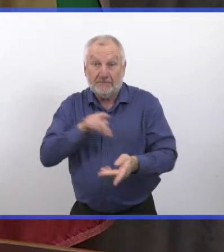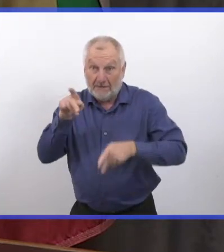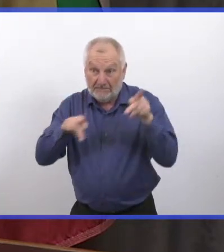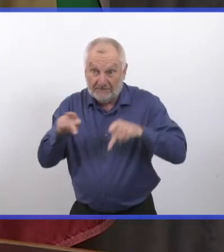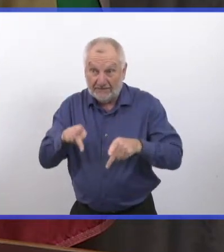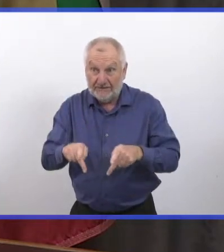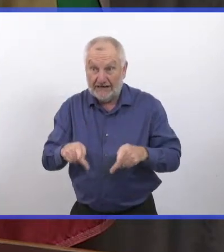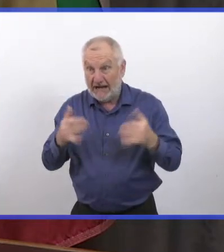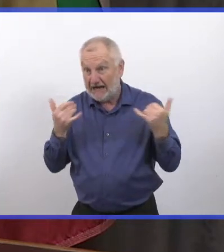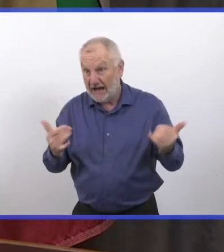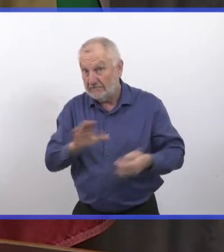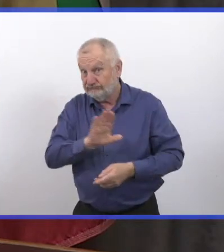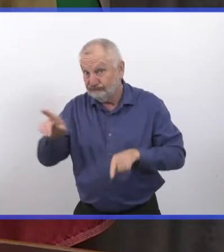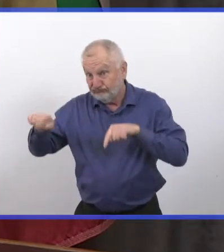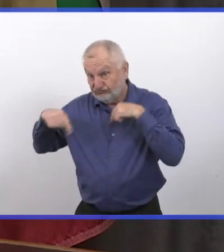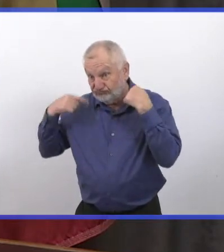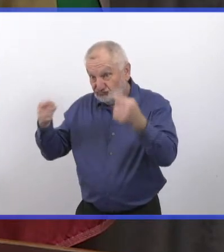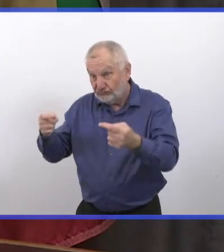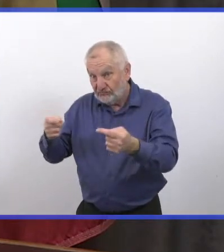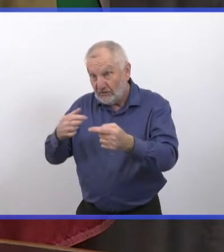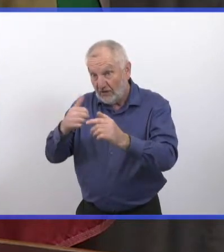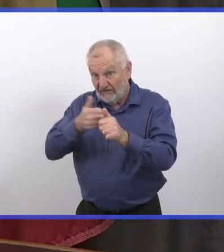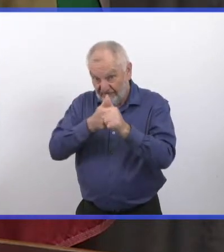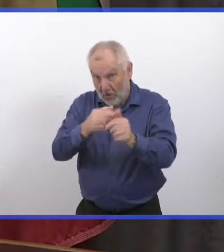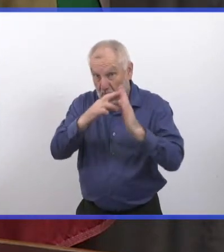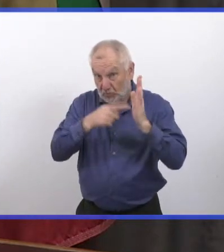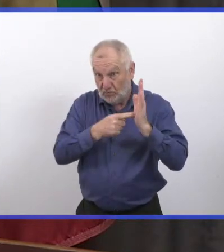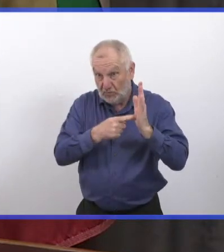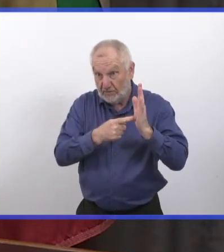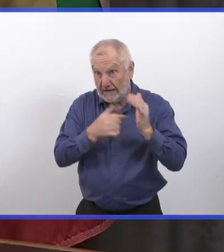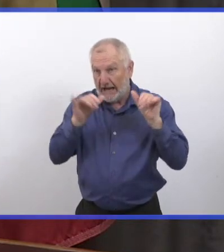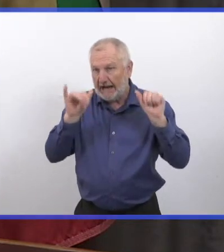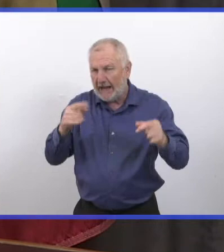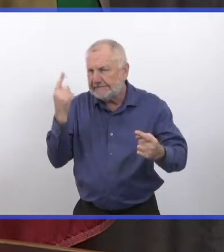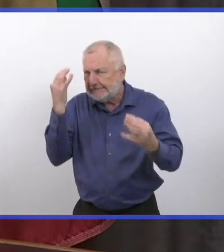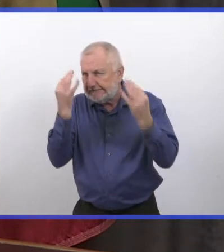mais les humains sont exposés à ces virus depuis des centaines d'années.